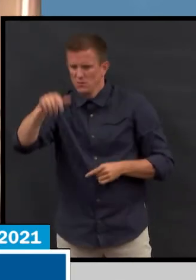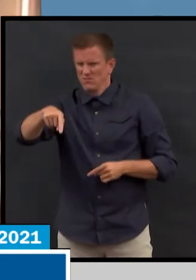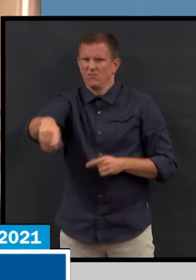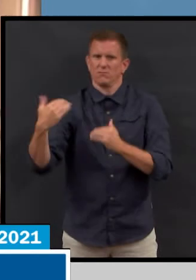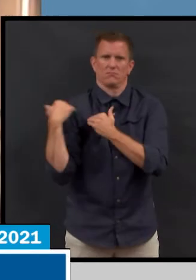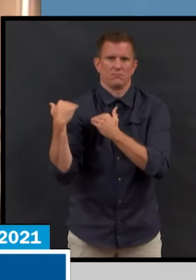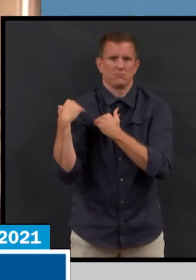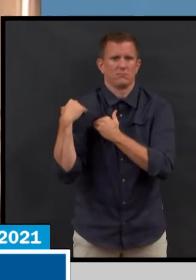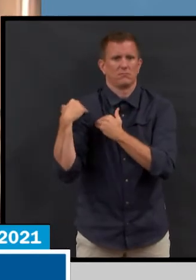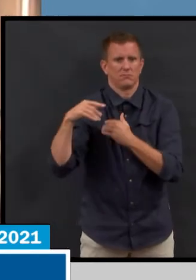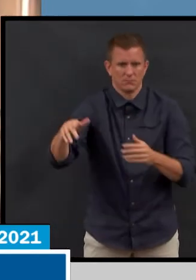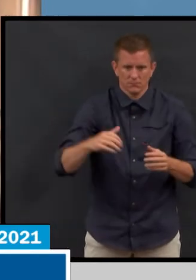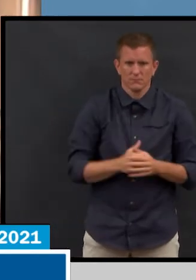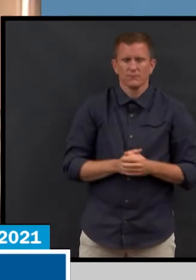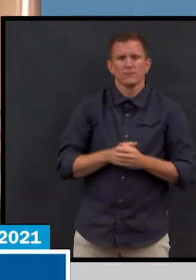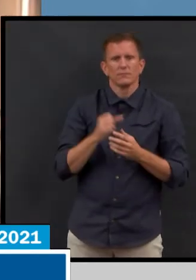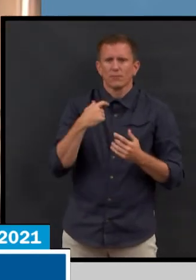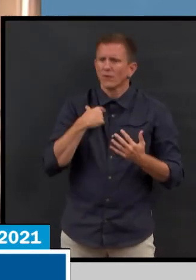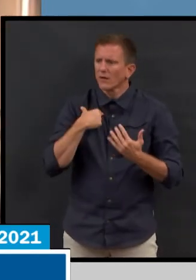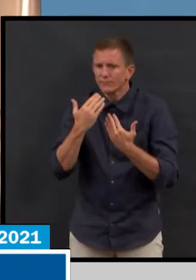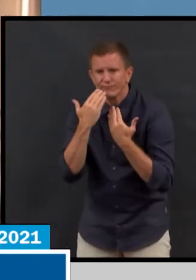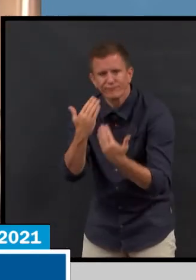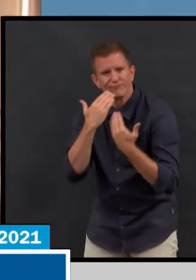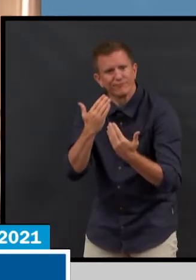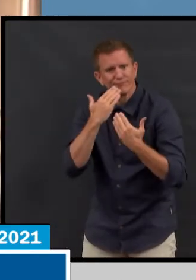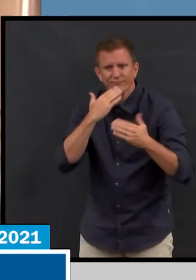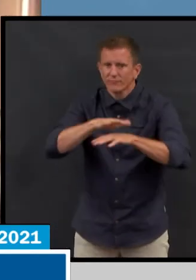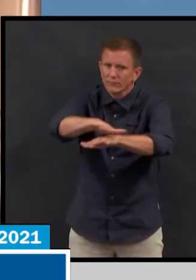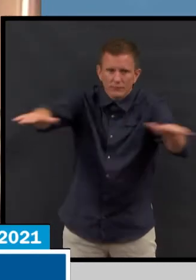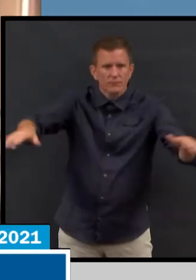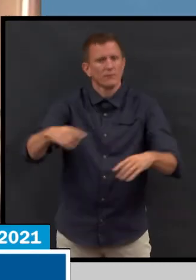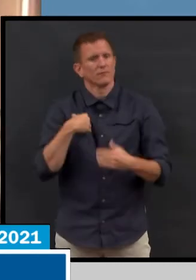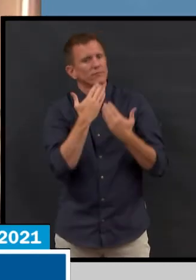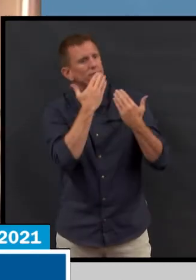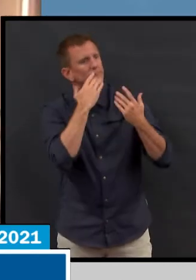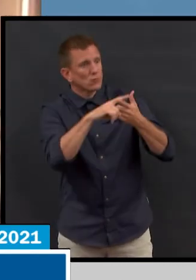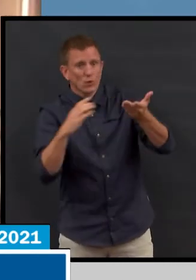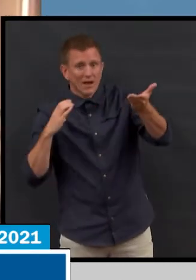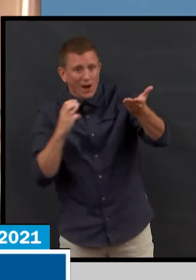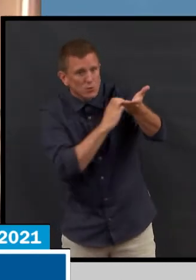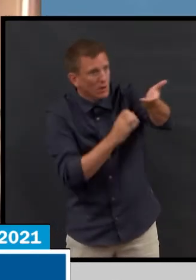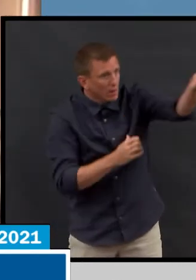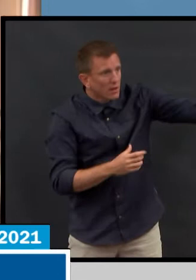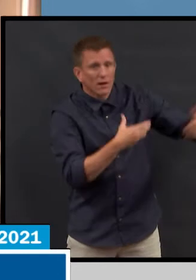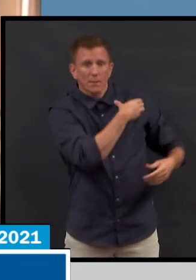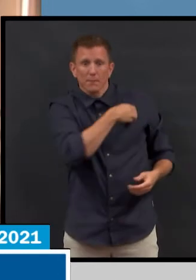thanks for council and the mayor for supporting these types of of approaches our goal is to